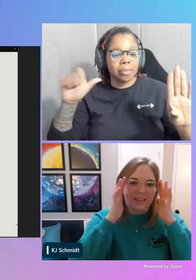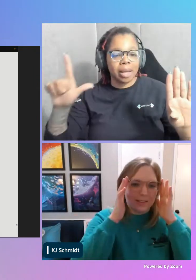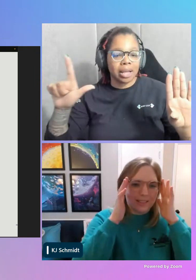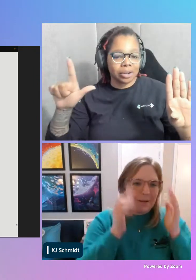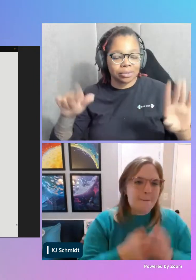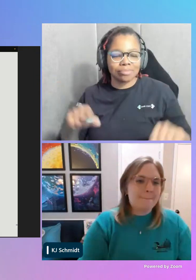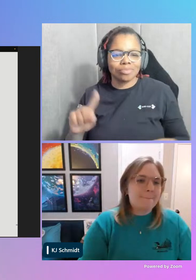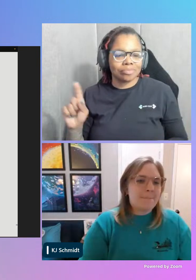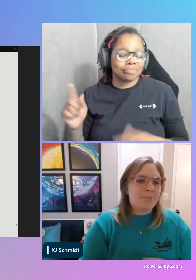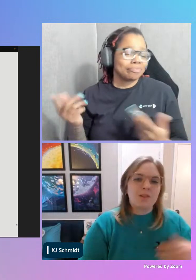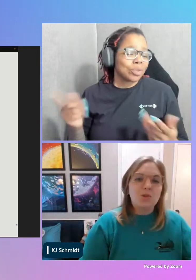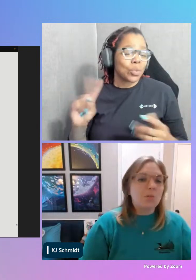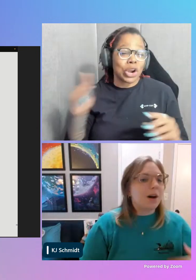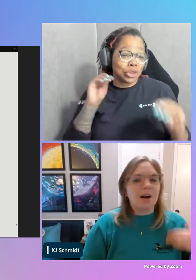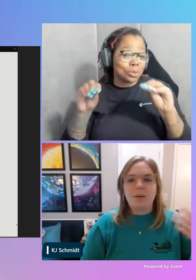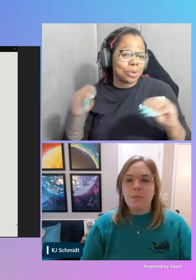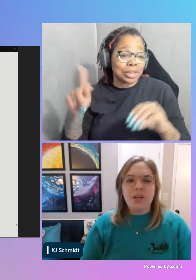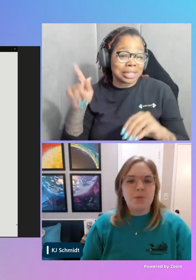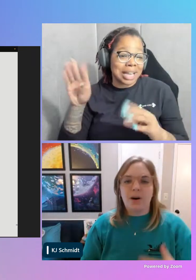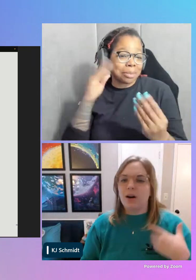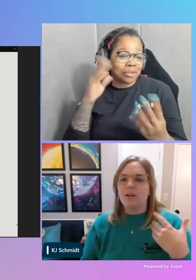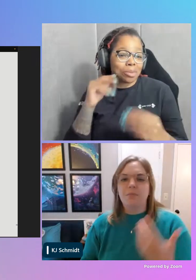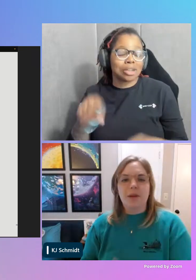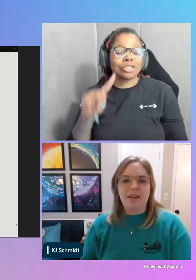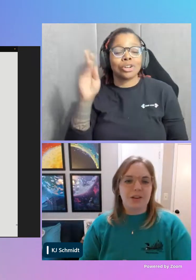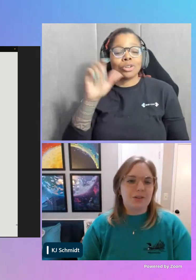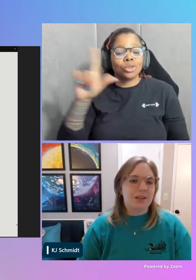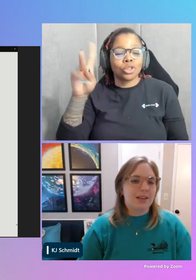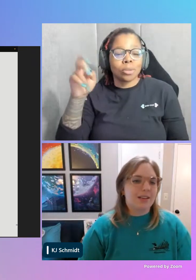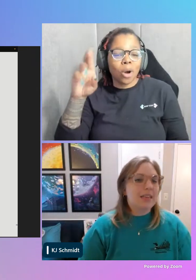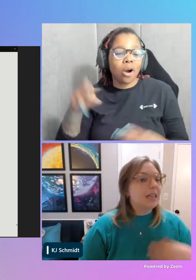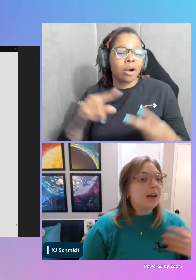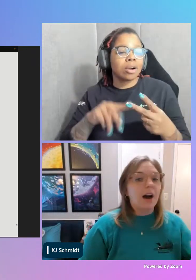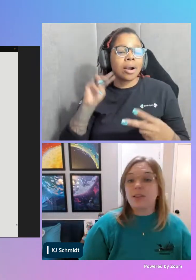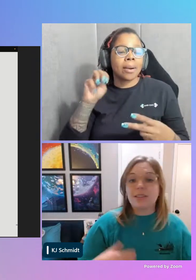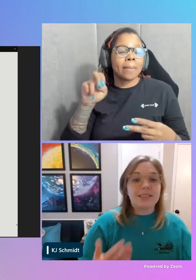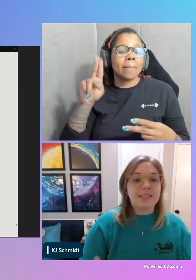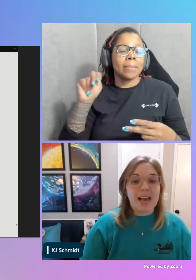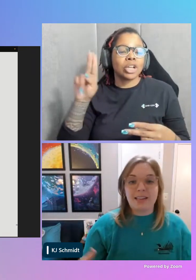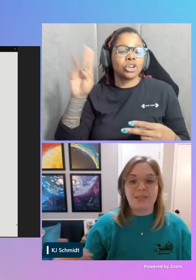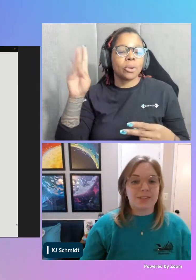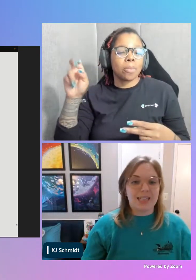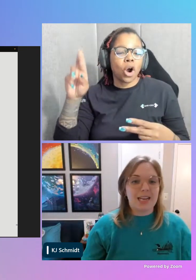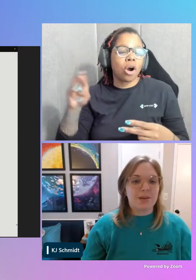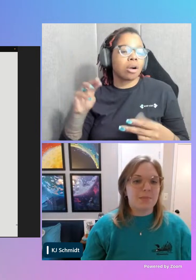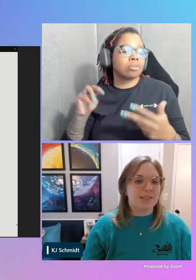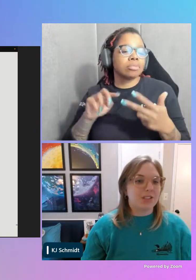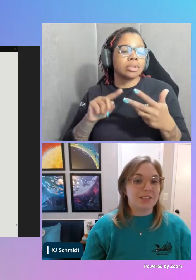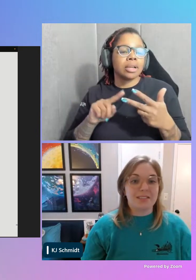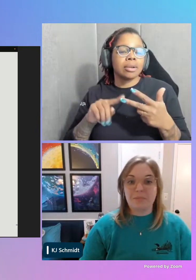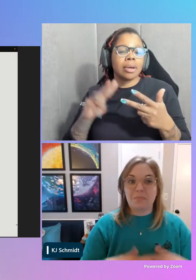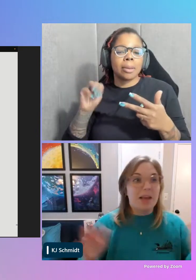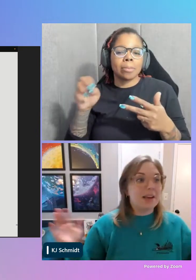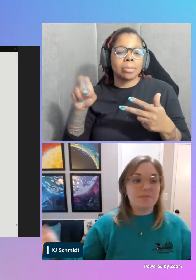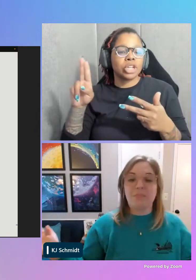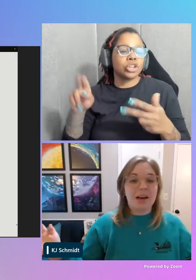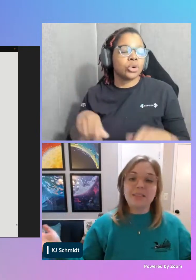goes. Toolbar menu bar, menu, alert and status for dynamic